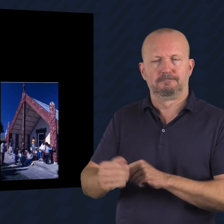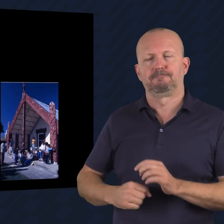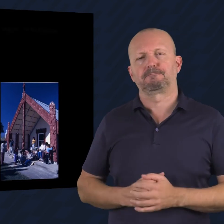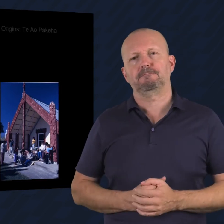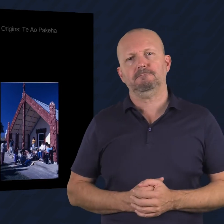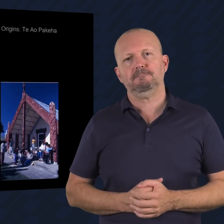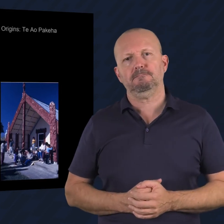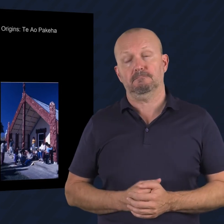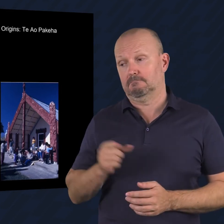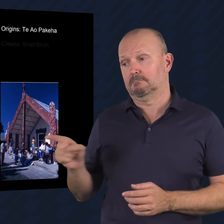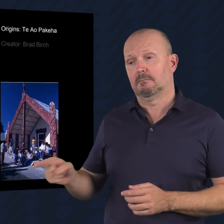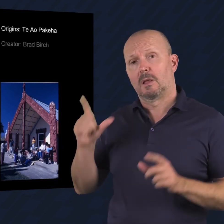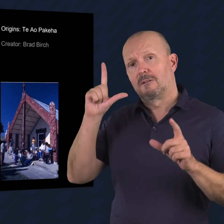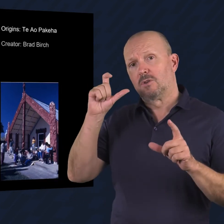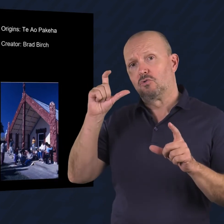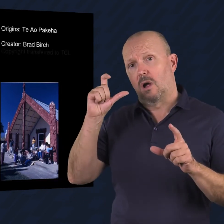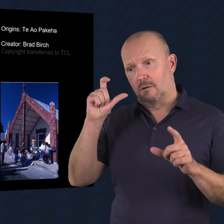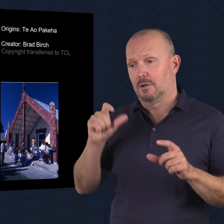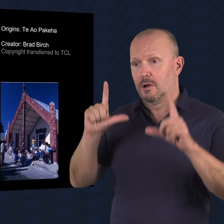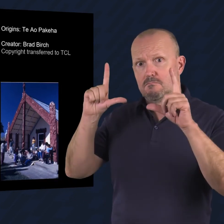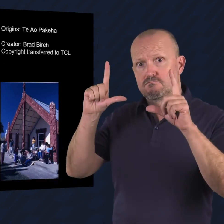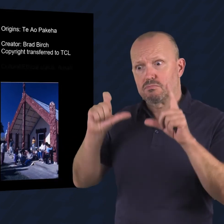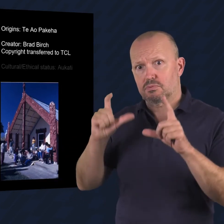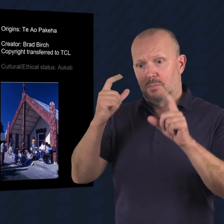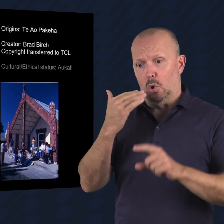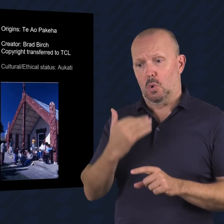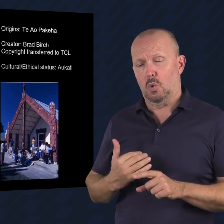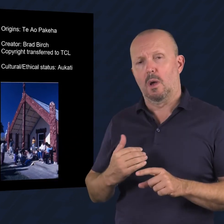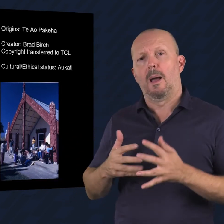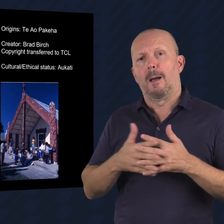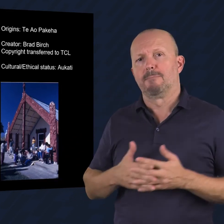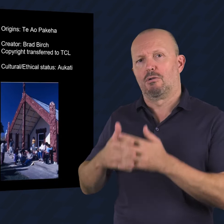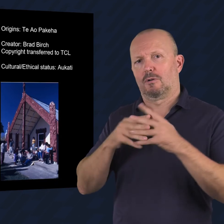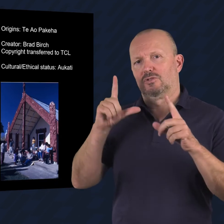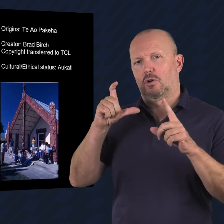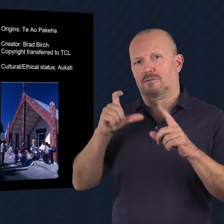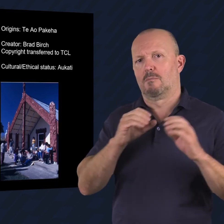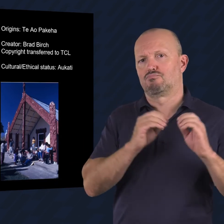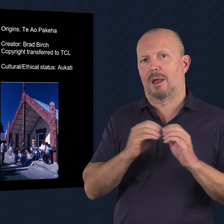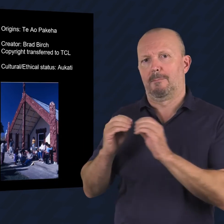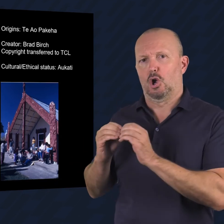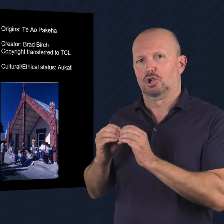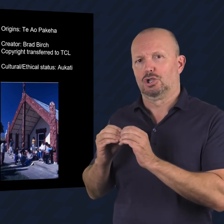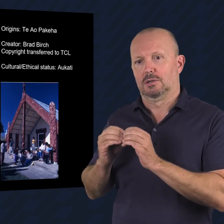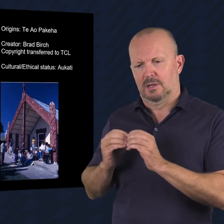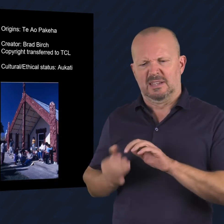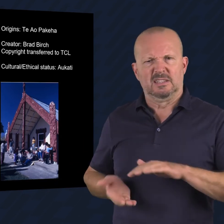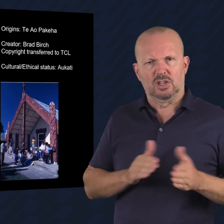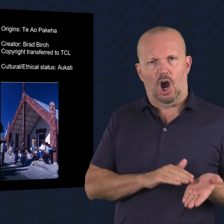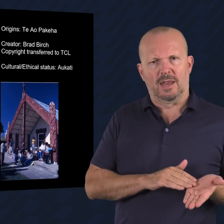This photograph was taken by an American photographer, Brad Birch, and recently his descendants transferred copyright